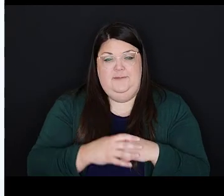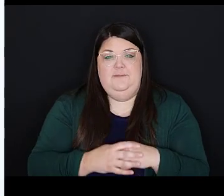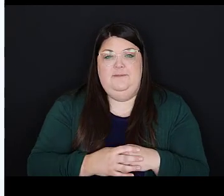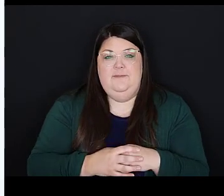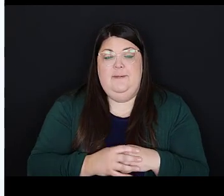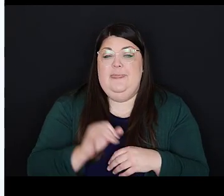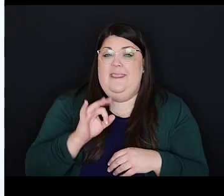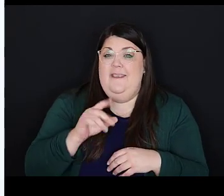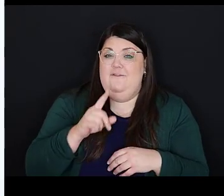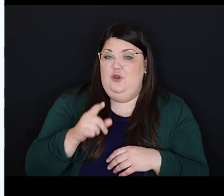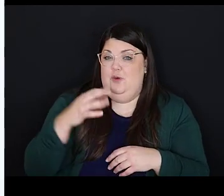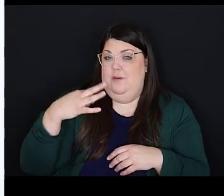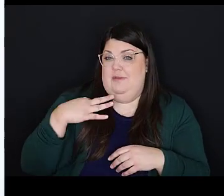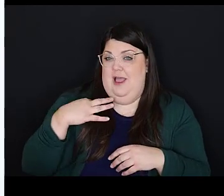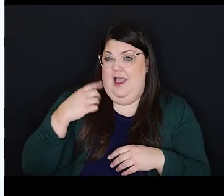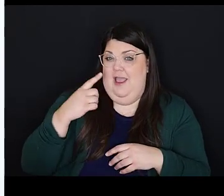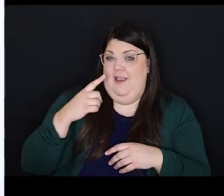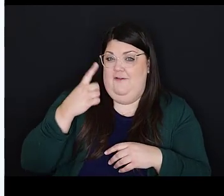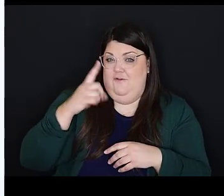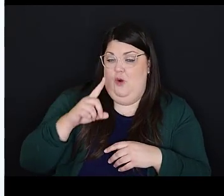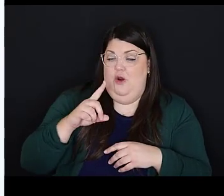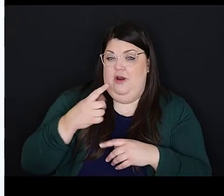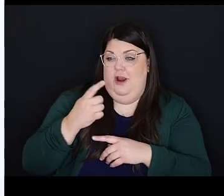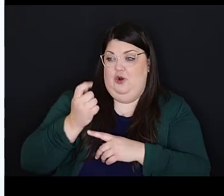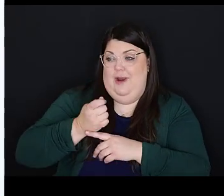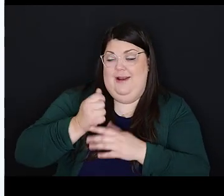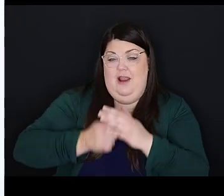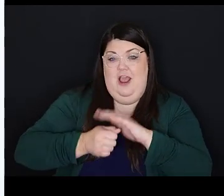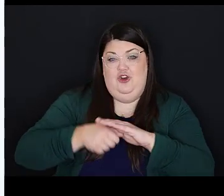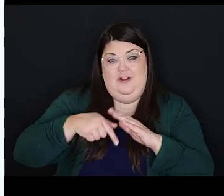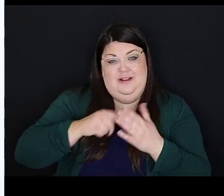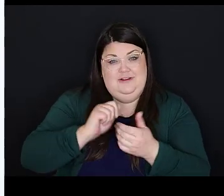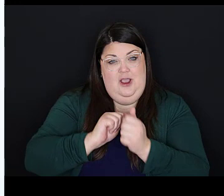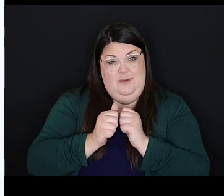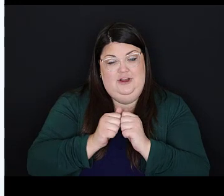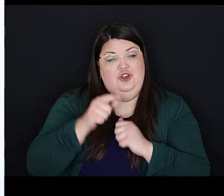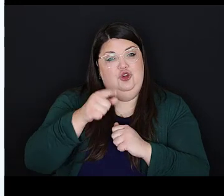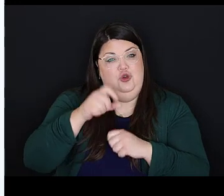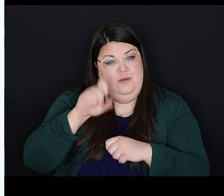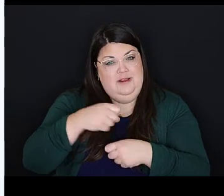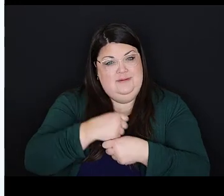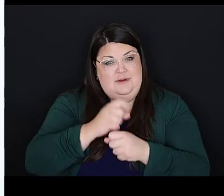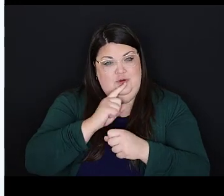If you apply for a grant under this competition, you must ensure that you have in place the